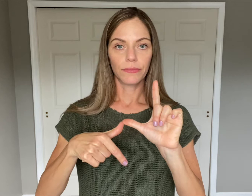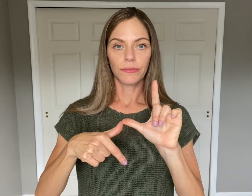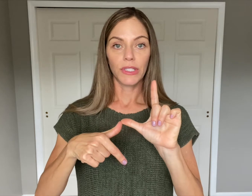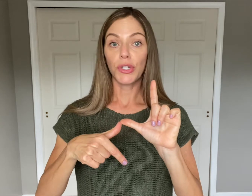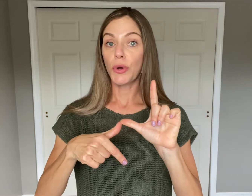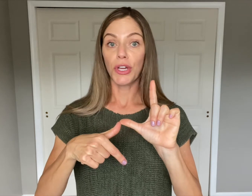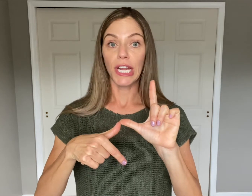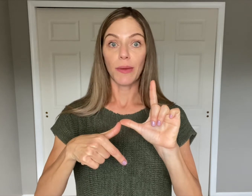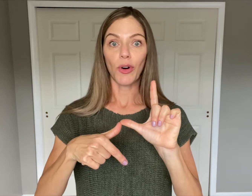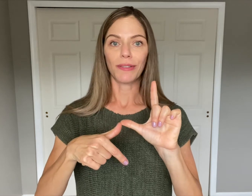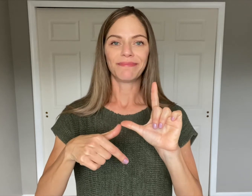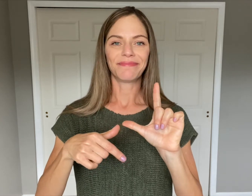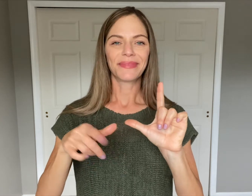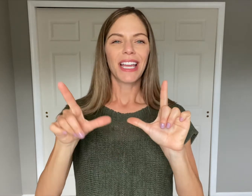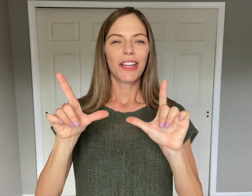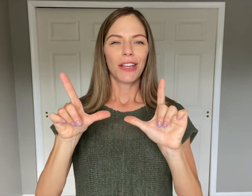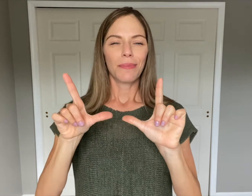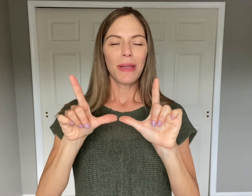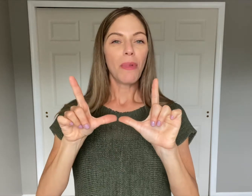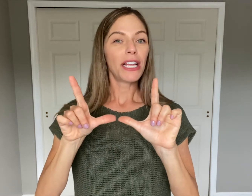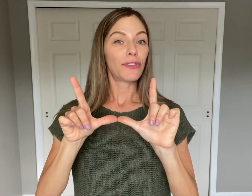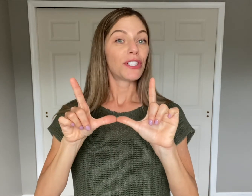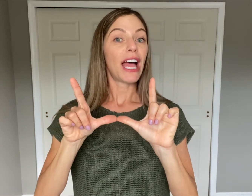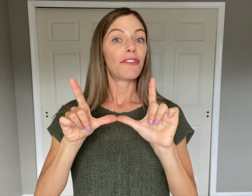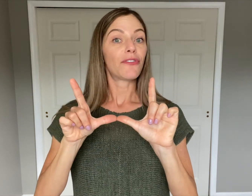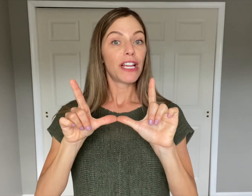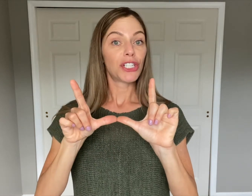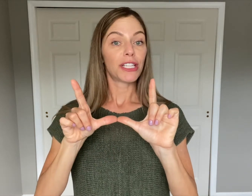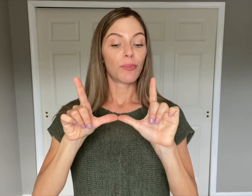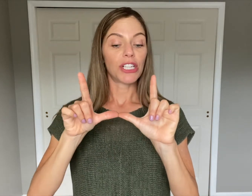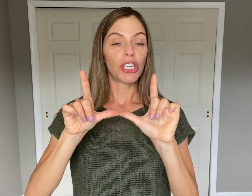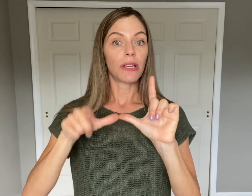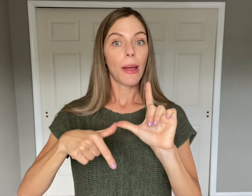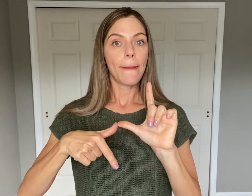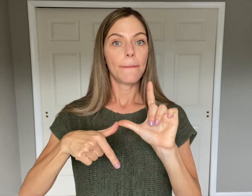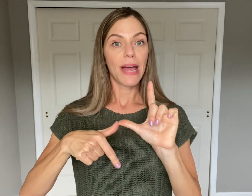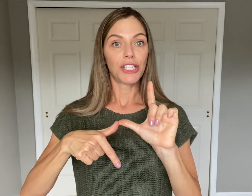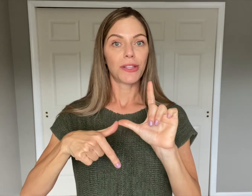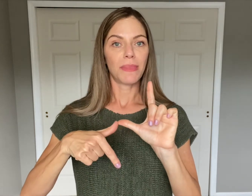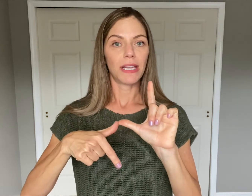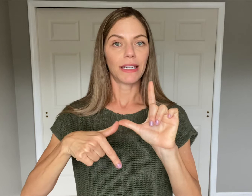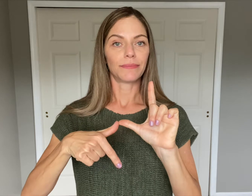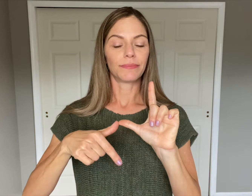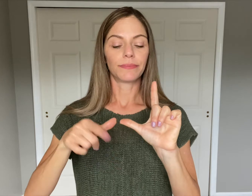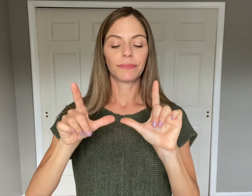It's no good anymore. Be mindful to have your facial expression match the meaning.